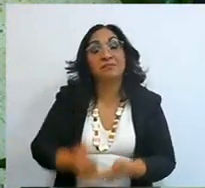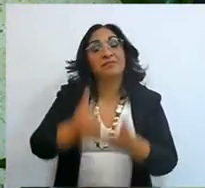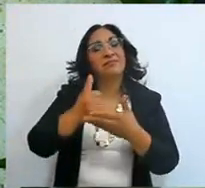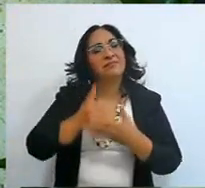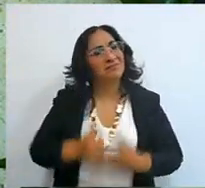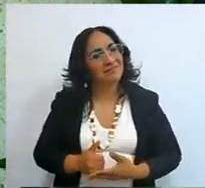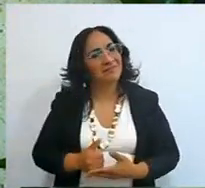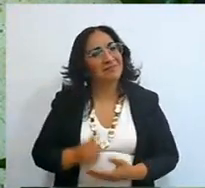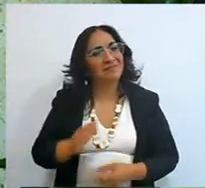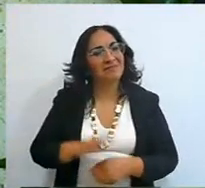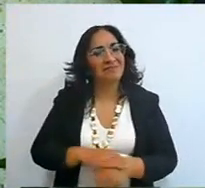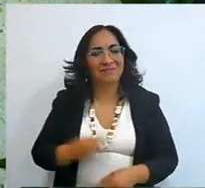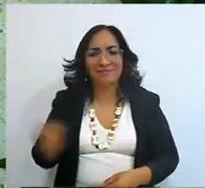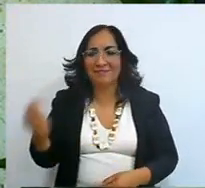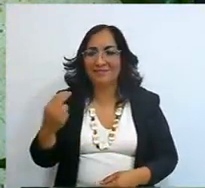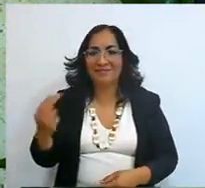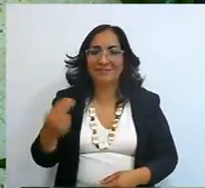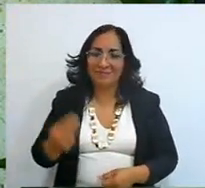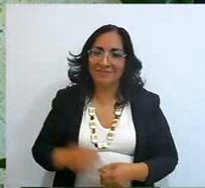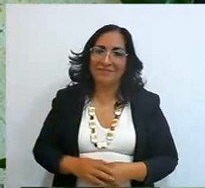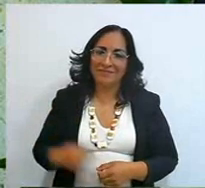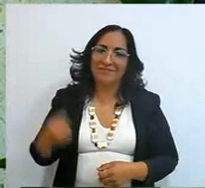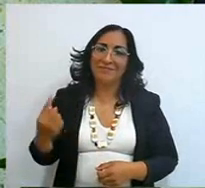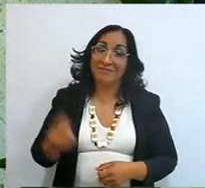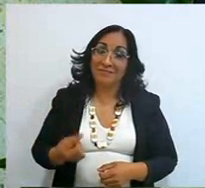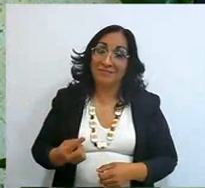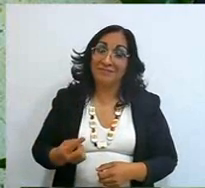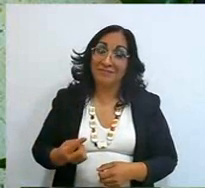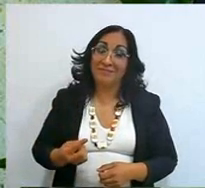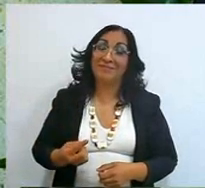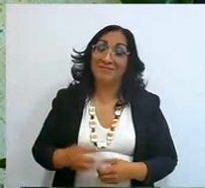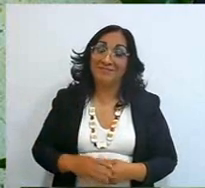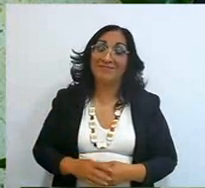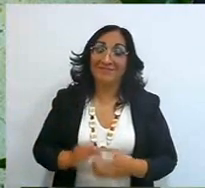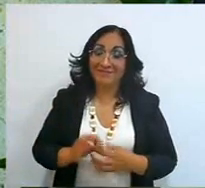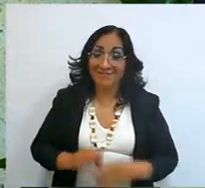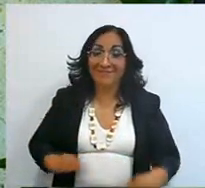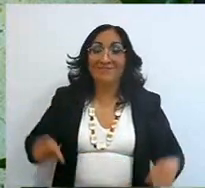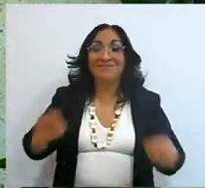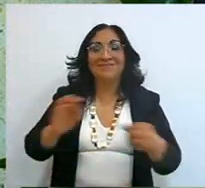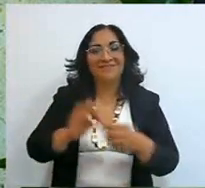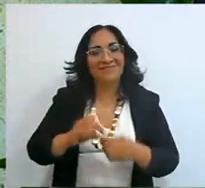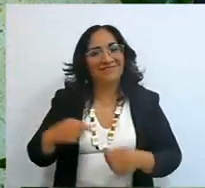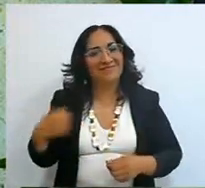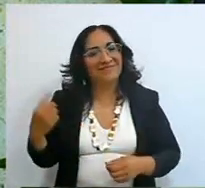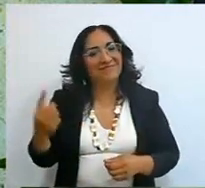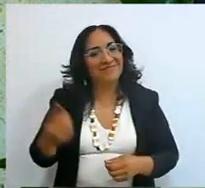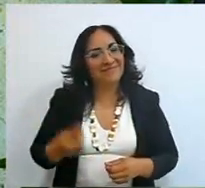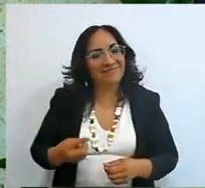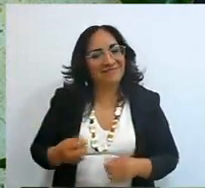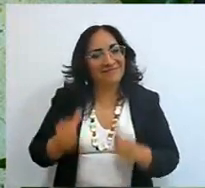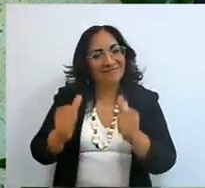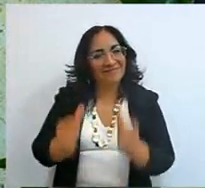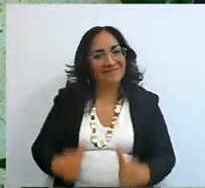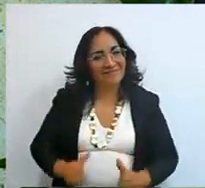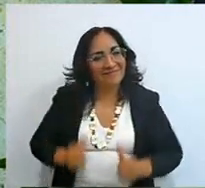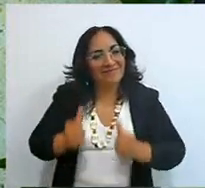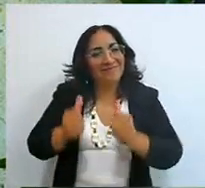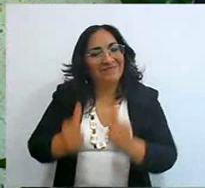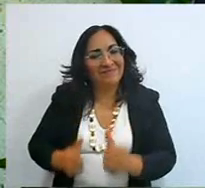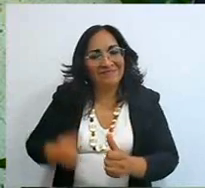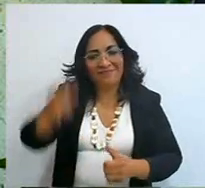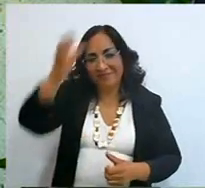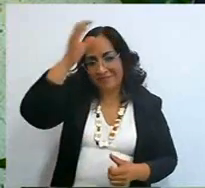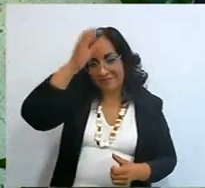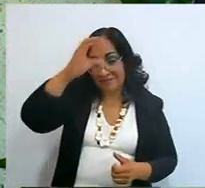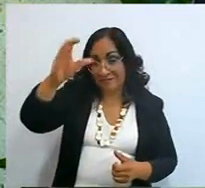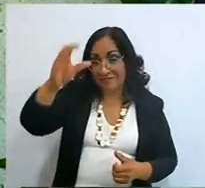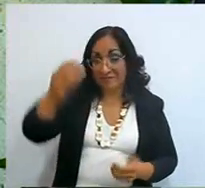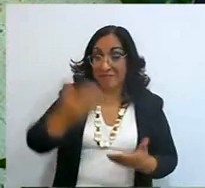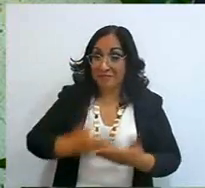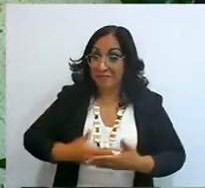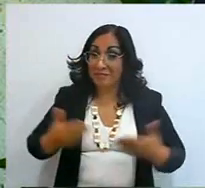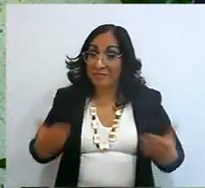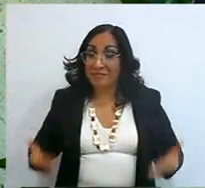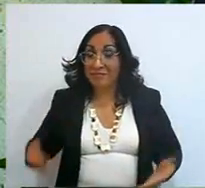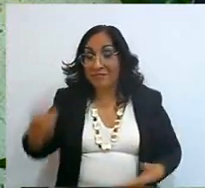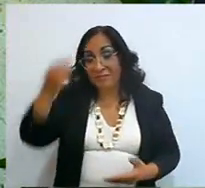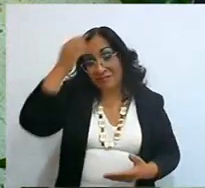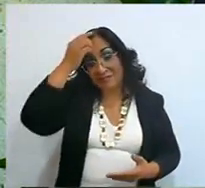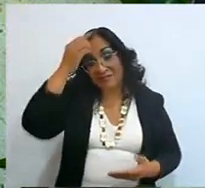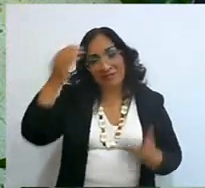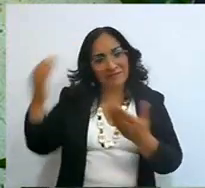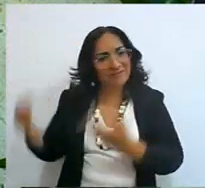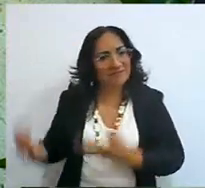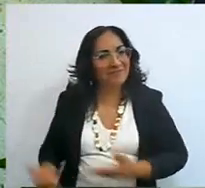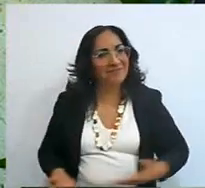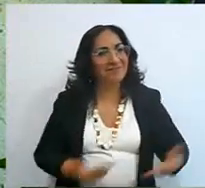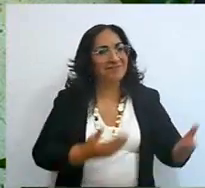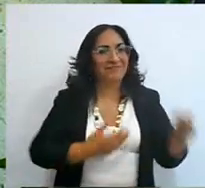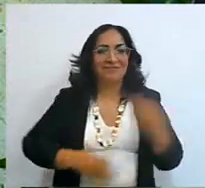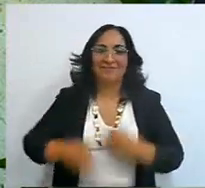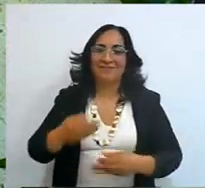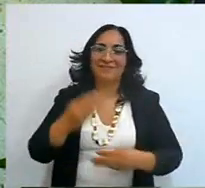that is why it is worth being a disciple of Christ, because if she could give something to a small group, now God took her into the world,